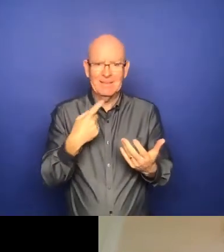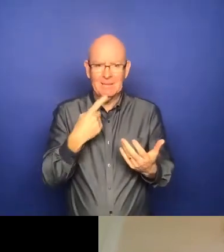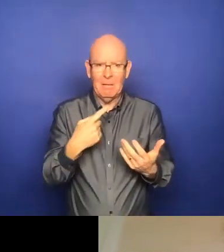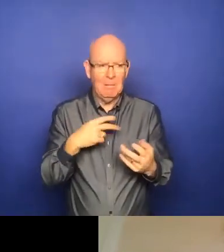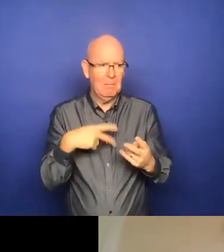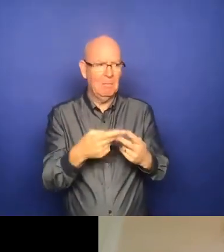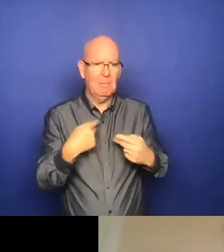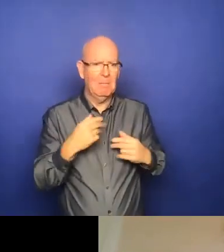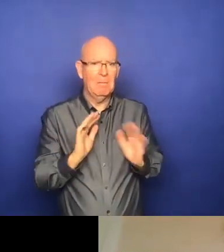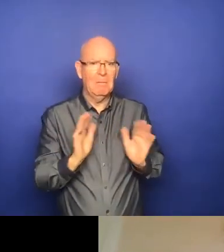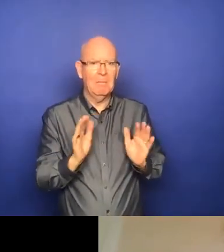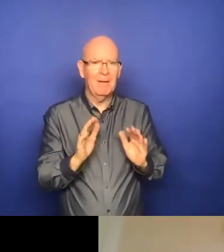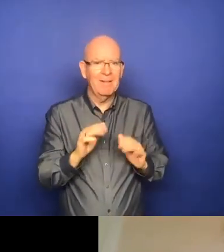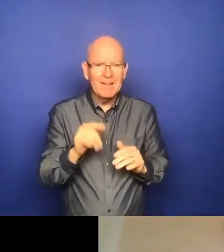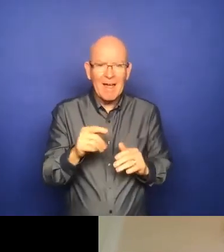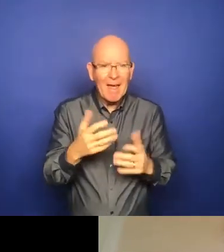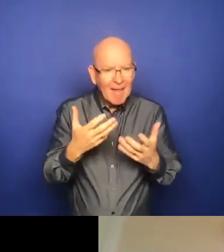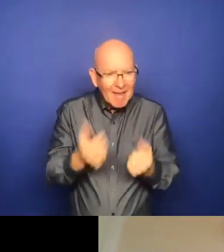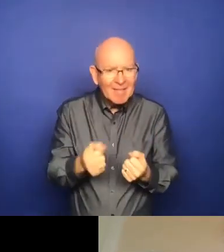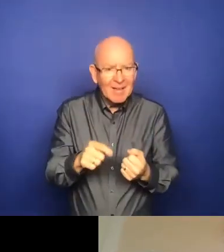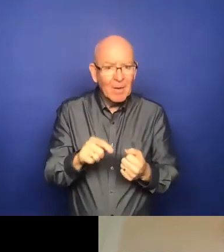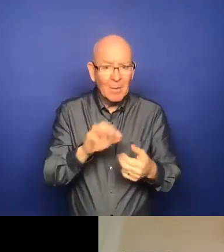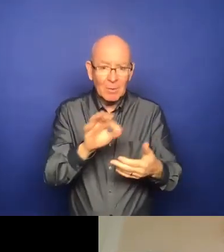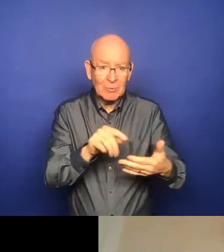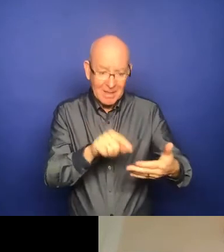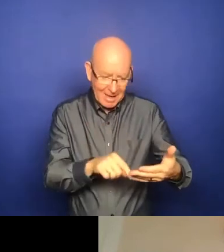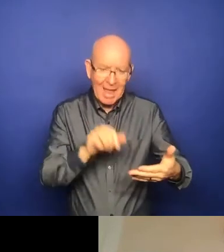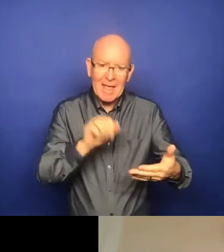or fill out in an office or something like that. Those tend to have